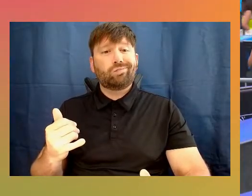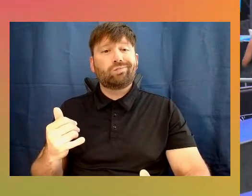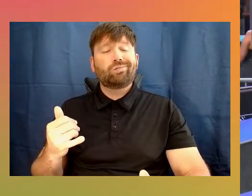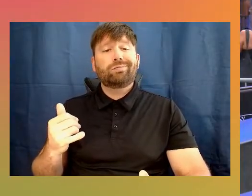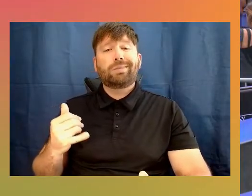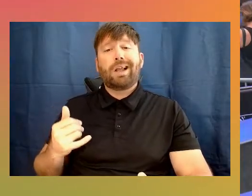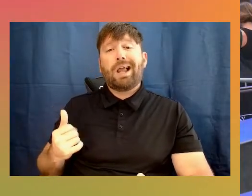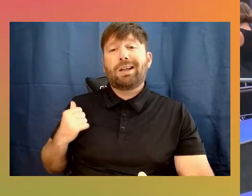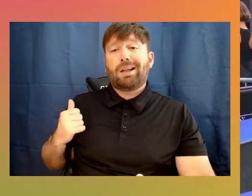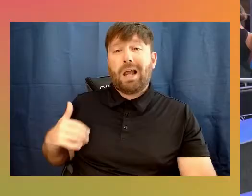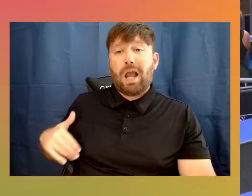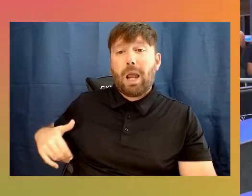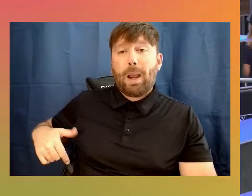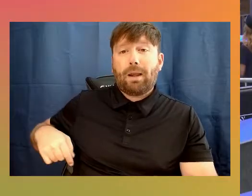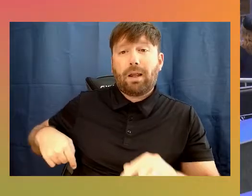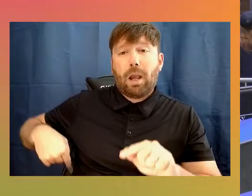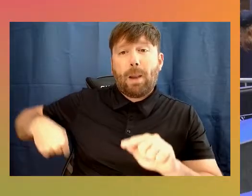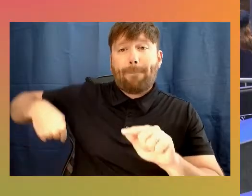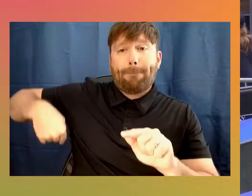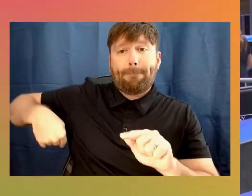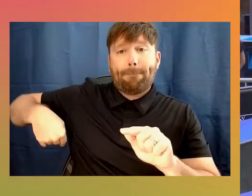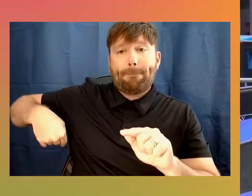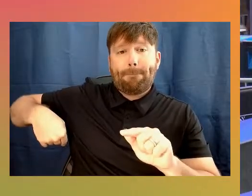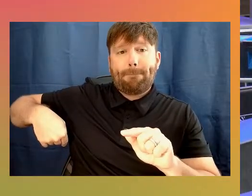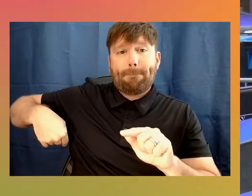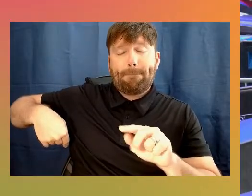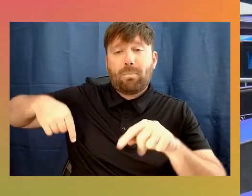THIS TIME HANDS TO THE MAT.